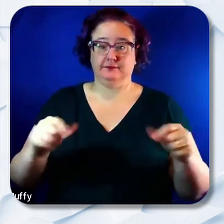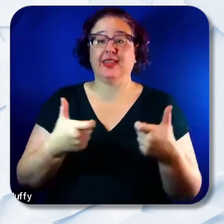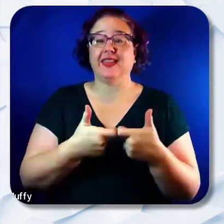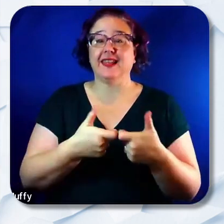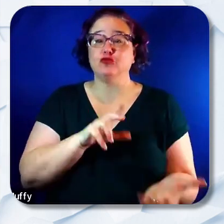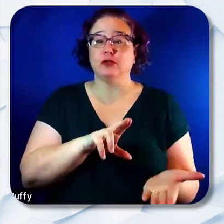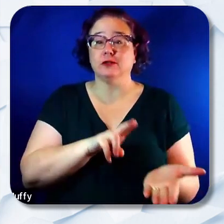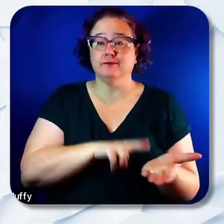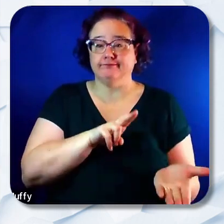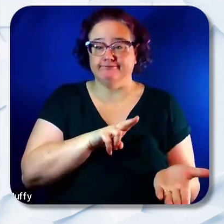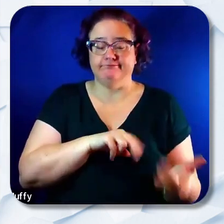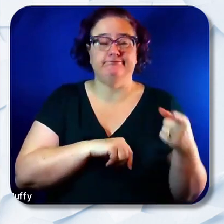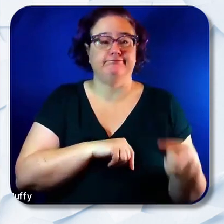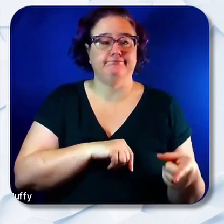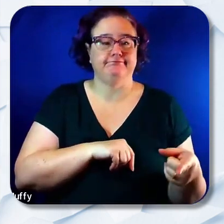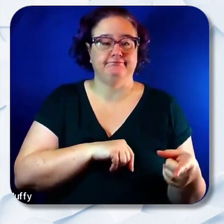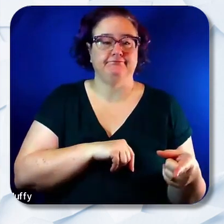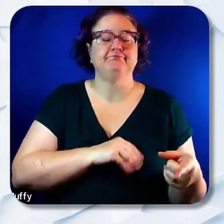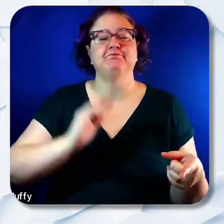This box includes an acknowledgement that states.